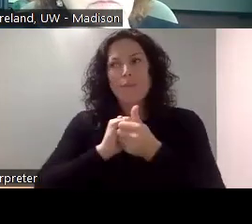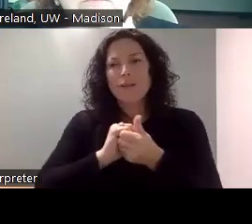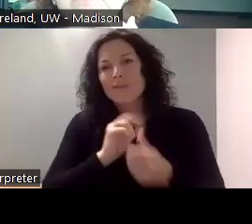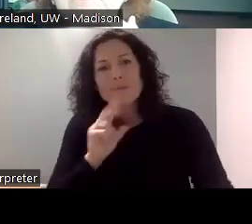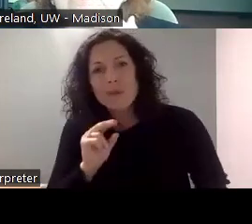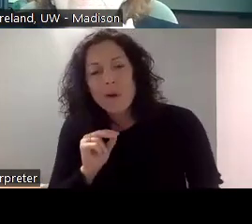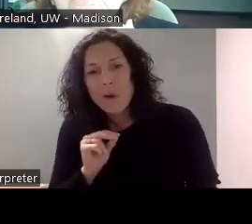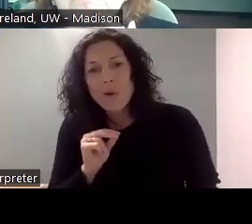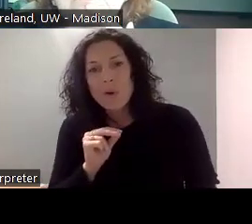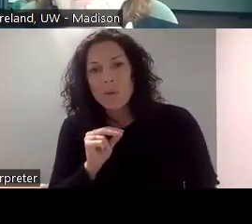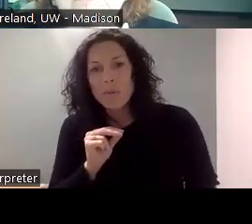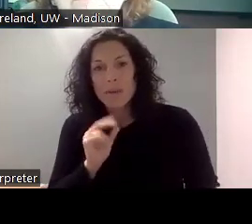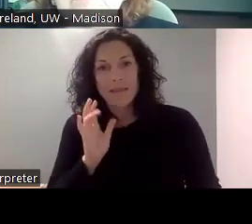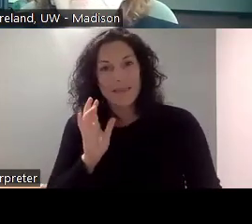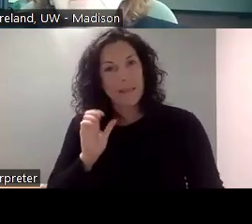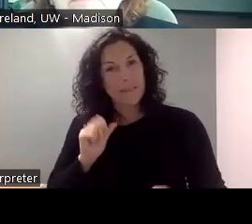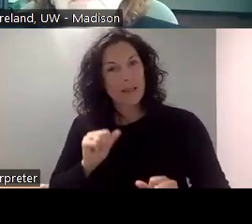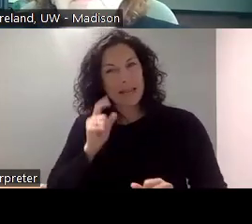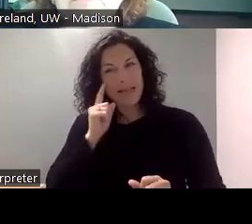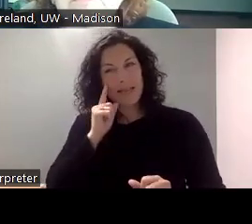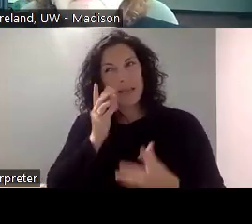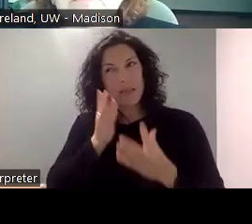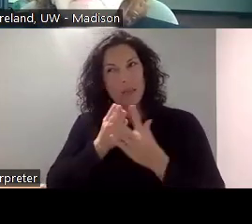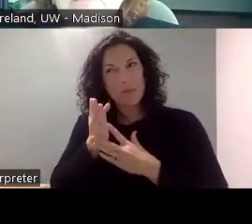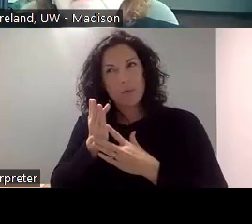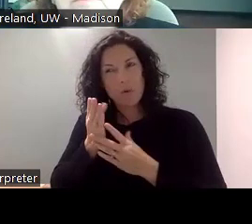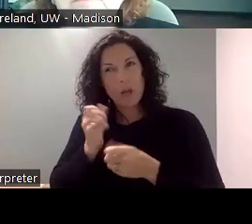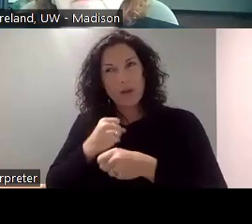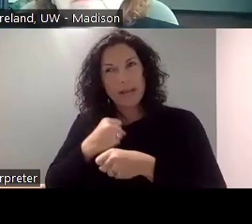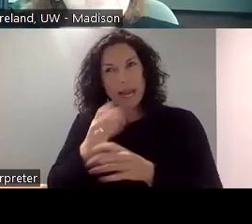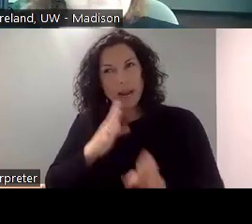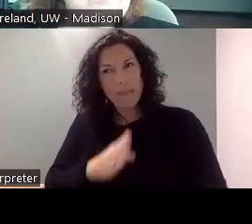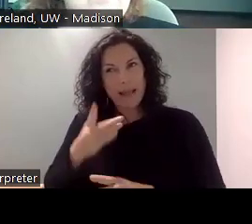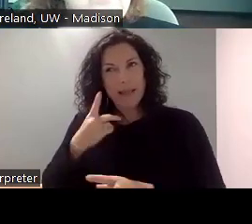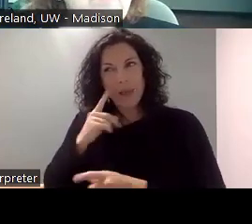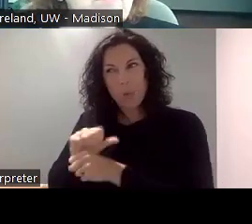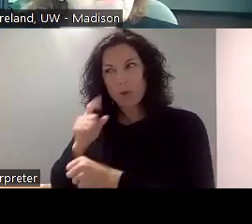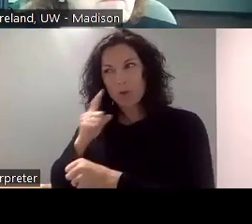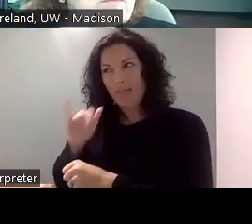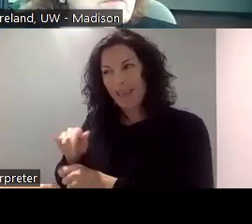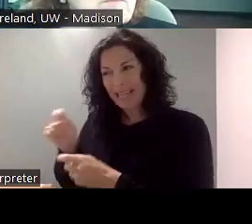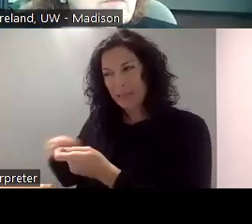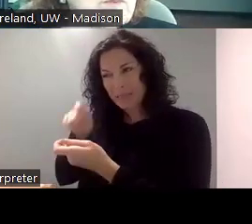that ability to think that through and create a plan that works for that particular science